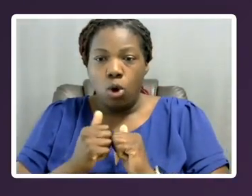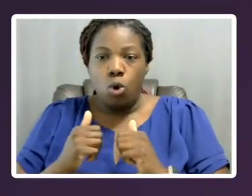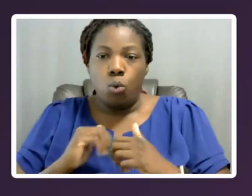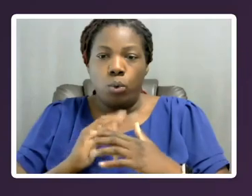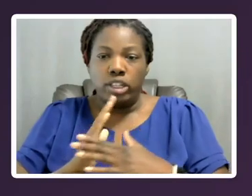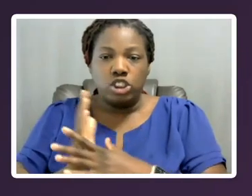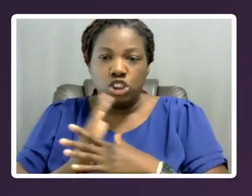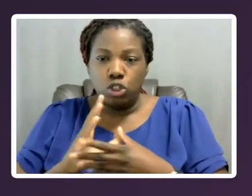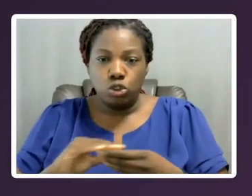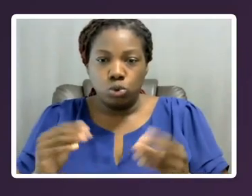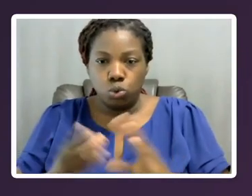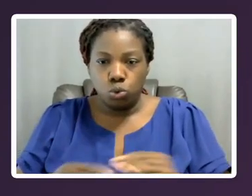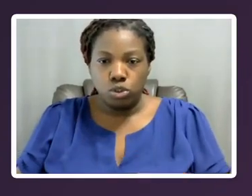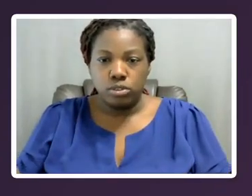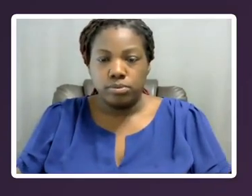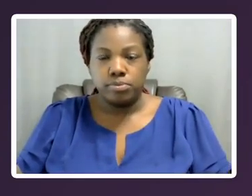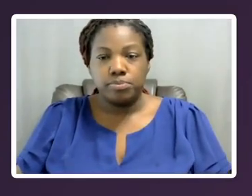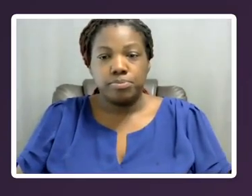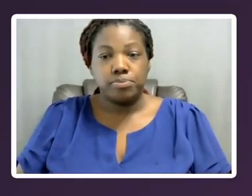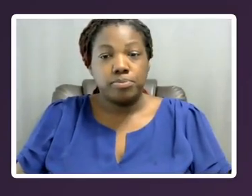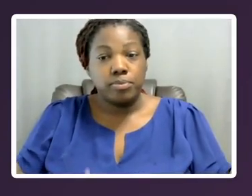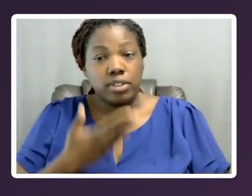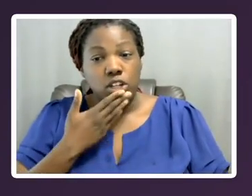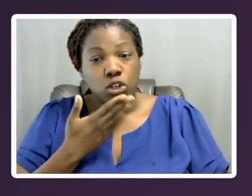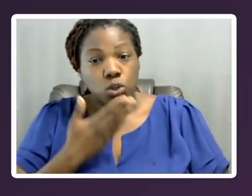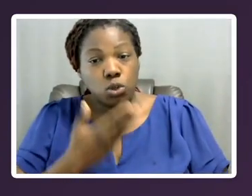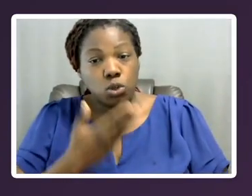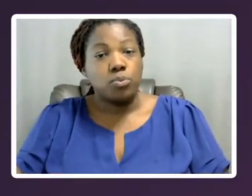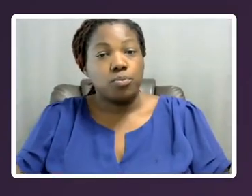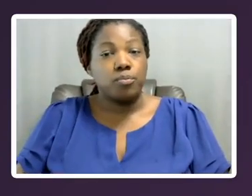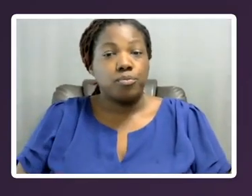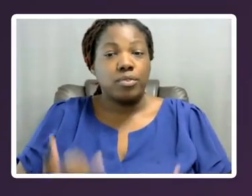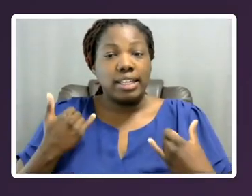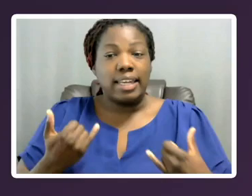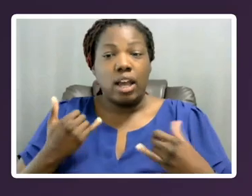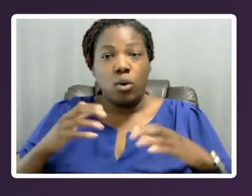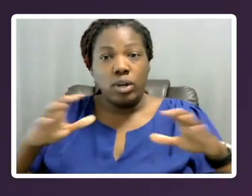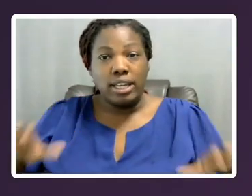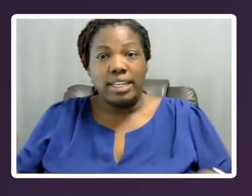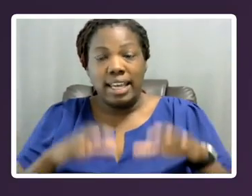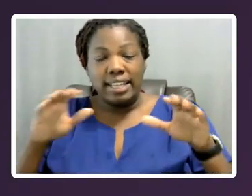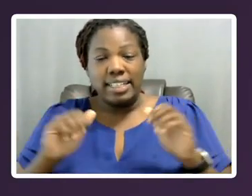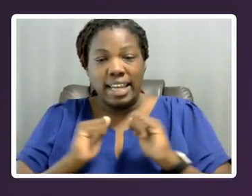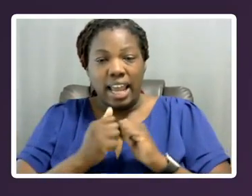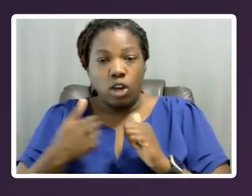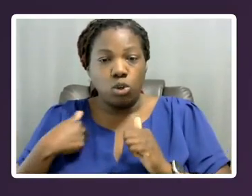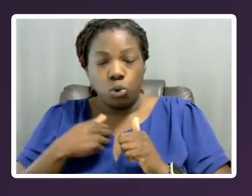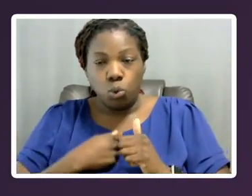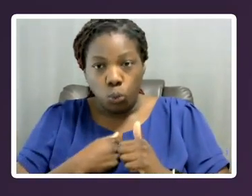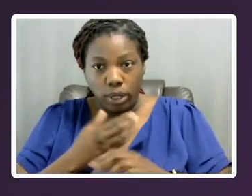Yes. Thanks, Renee. So, now comes the action. How do we tell a better story? And by better,